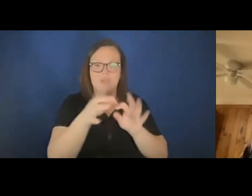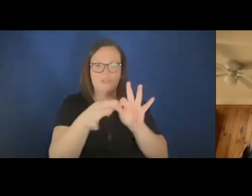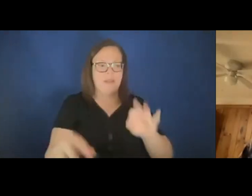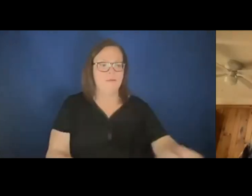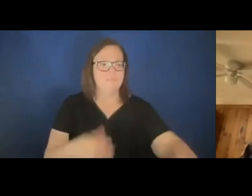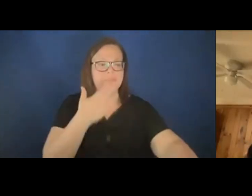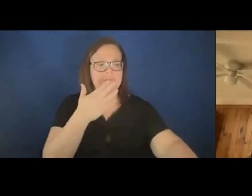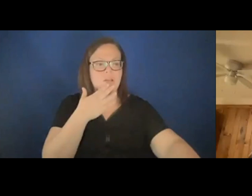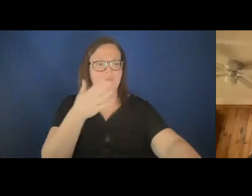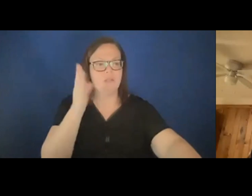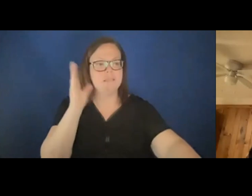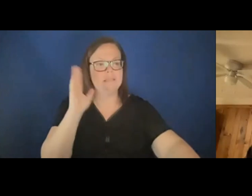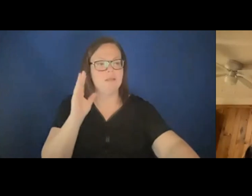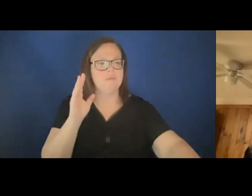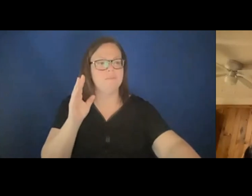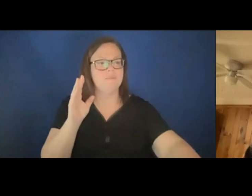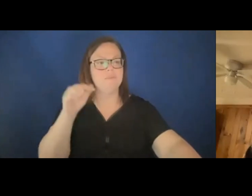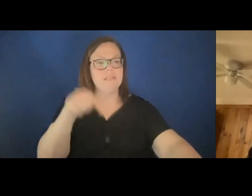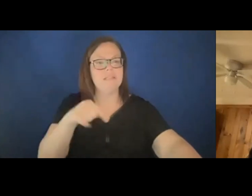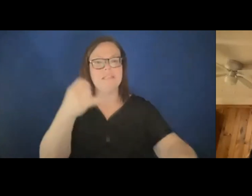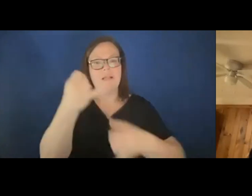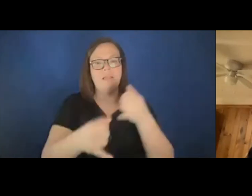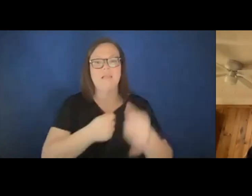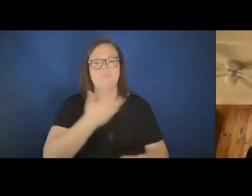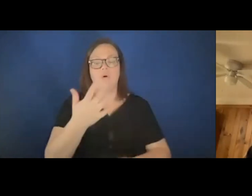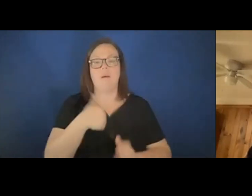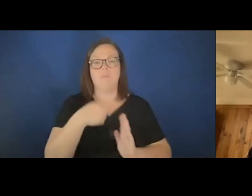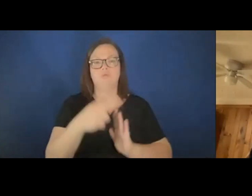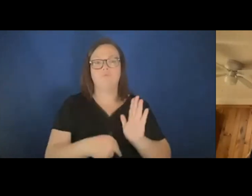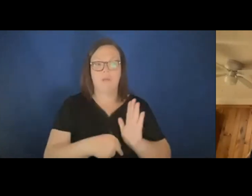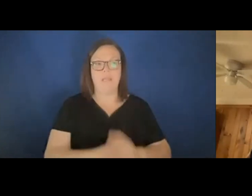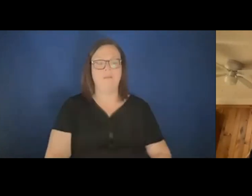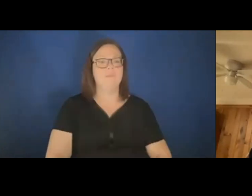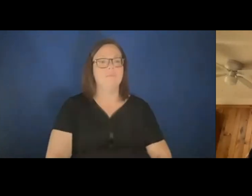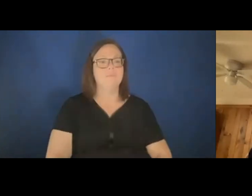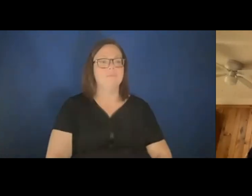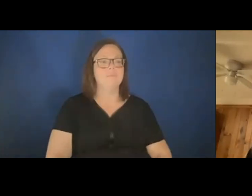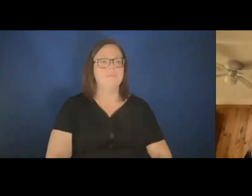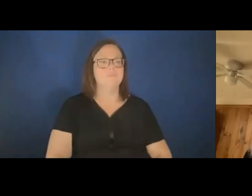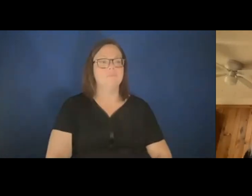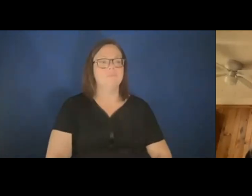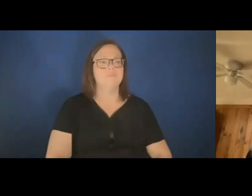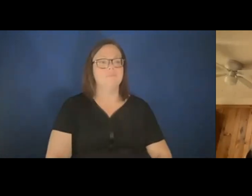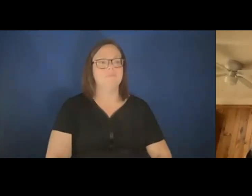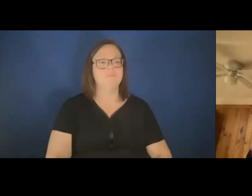you for listening. This is the last poem I'm going to read. Super, super appreciate y'all